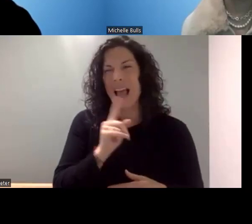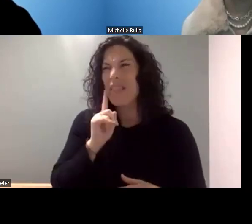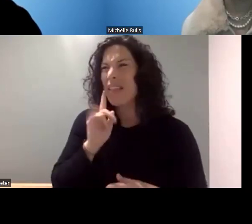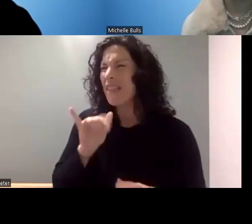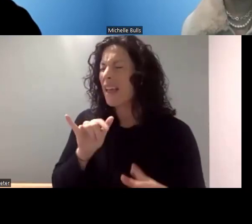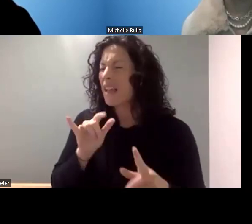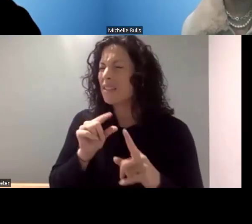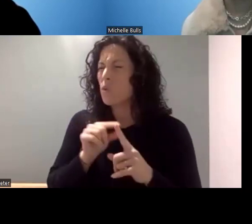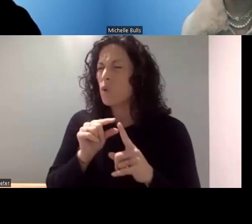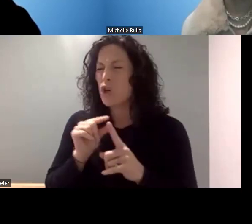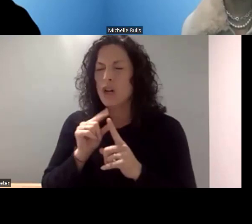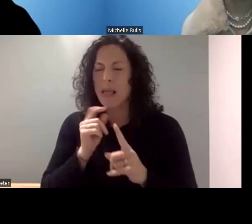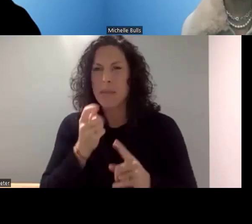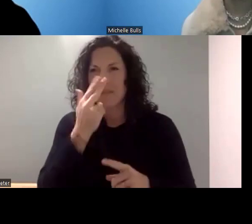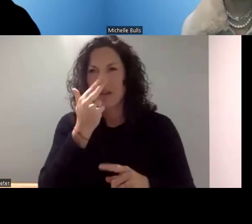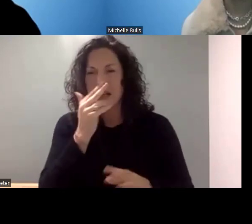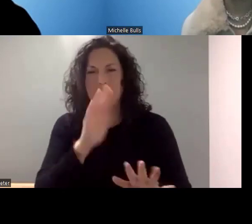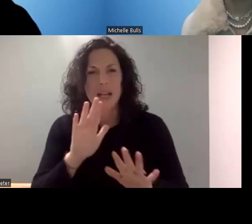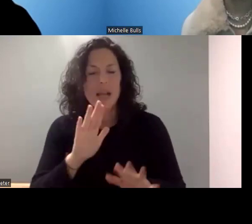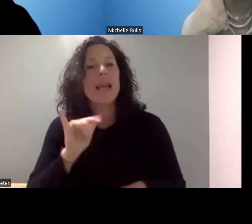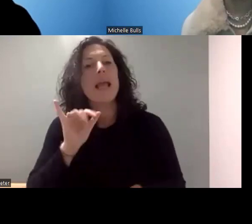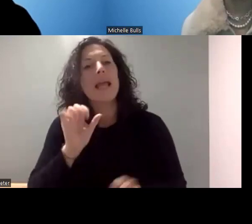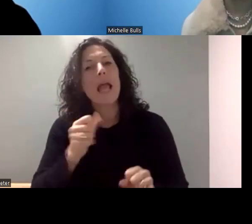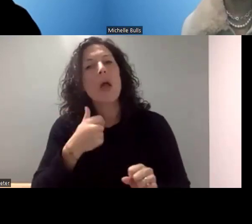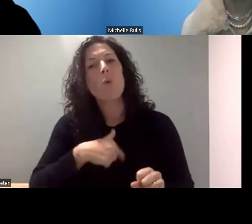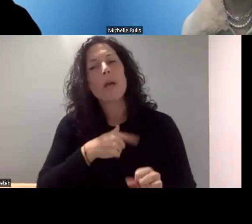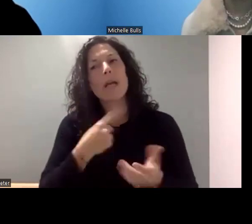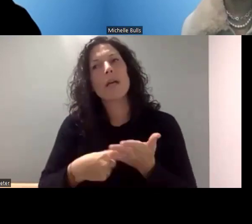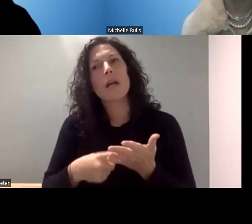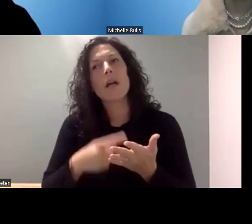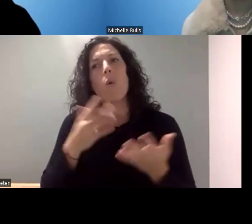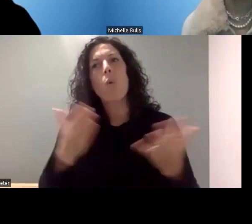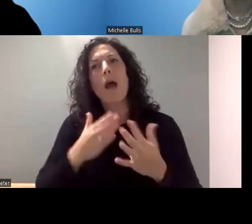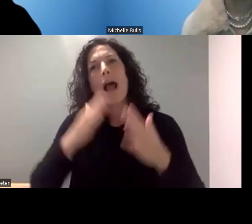but can we talk a little bit about what the expectations are